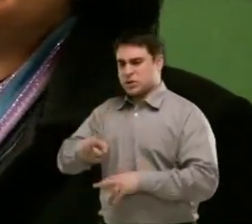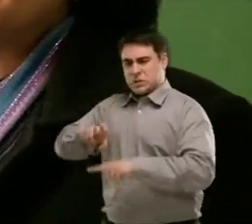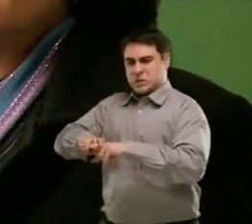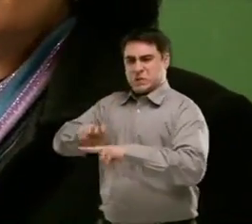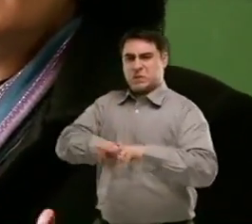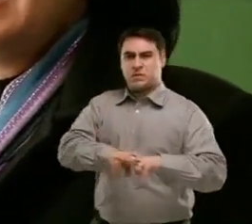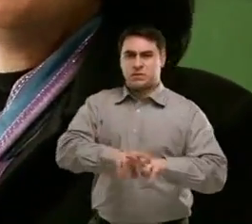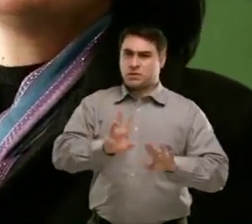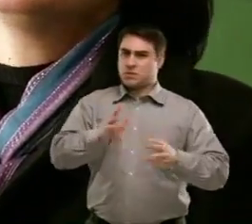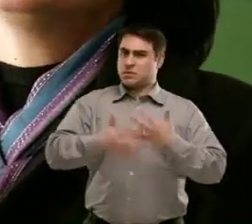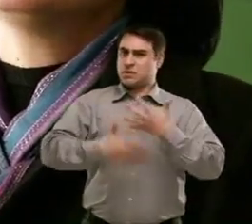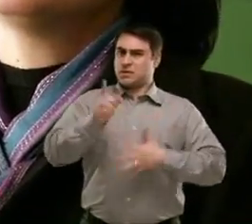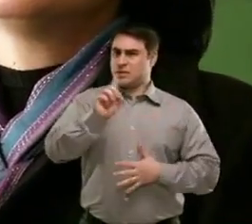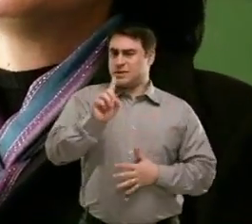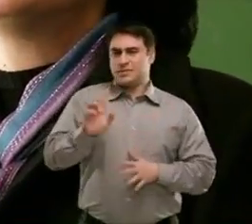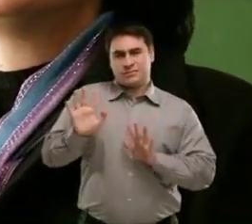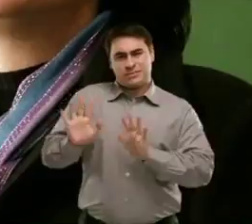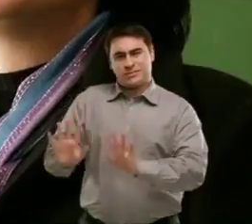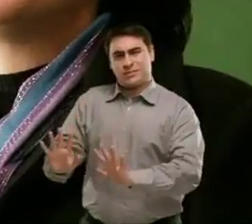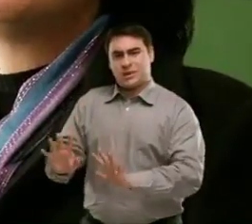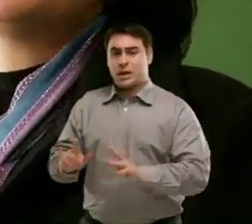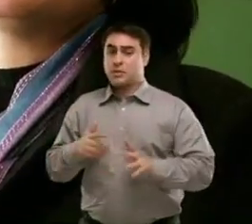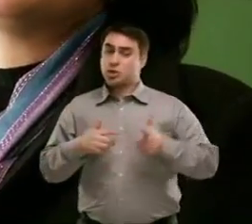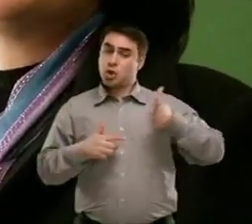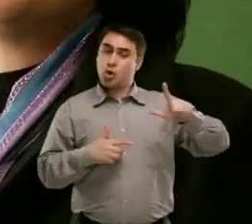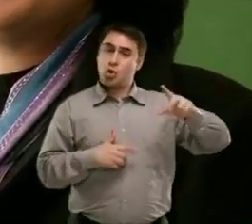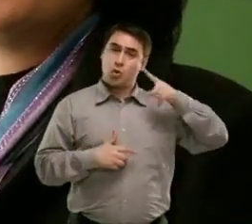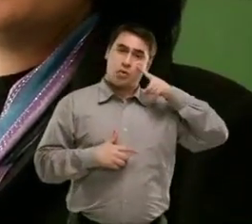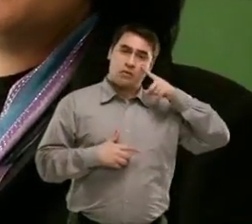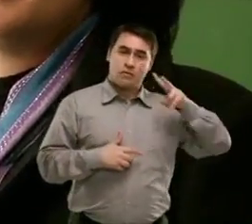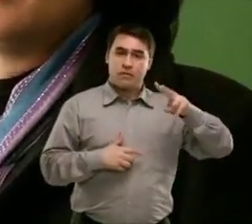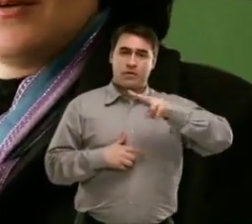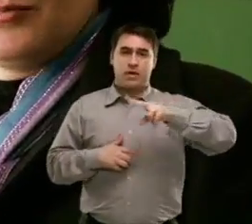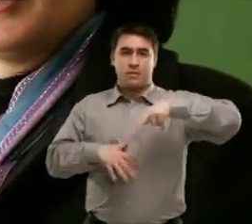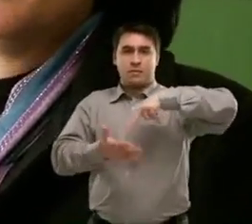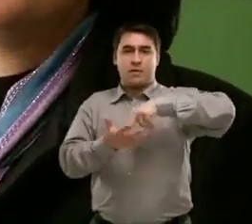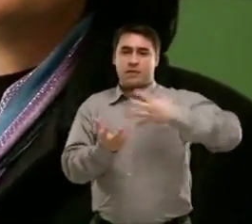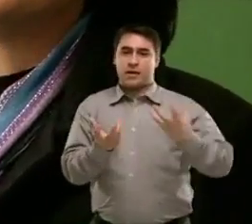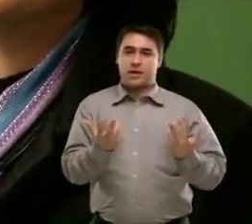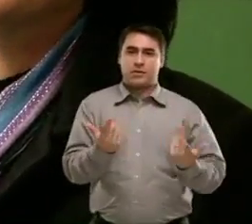"Oh, but if the others see him they will want to stand up too." Then let them stand up!